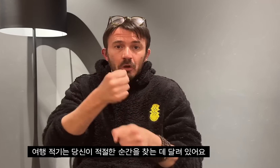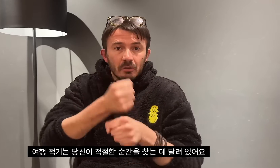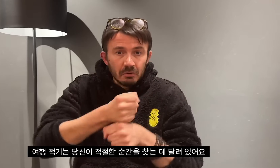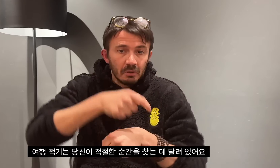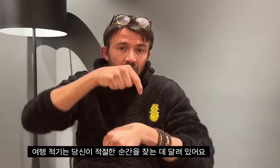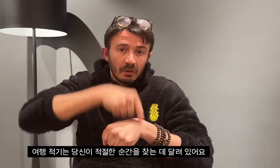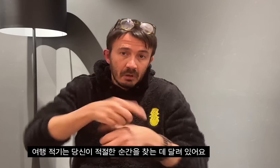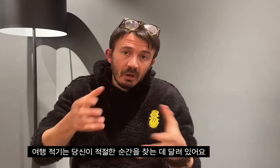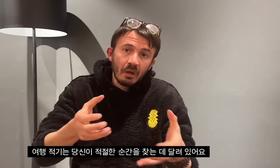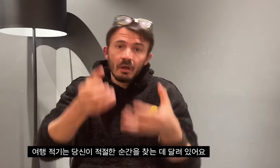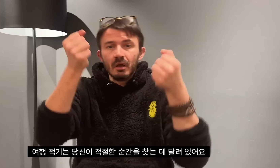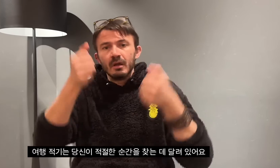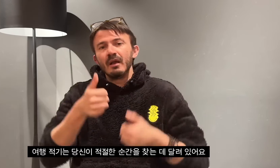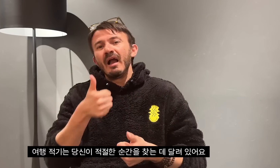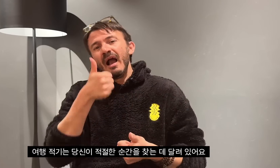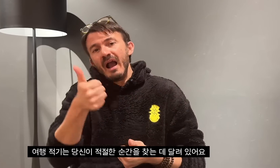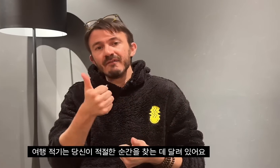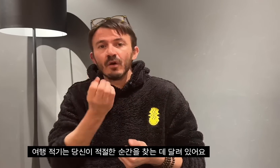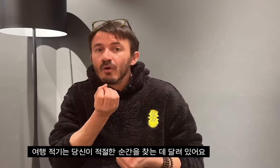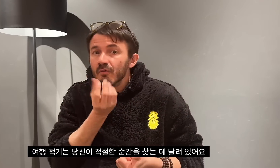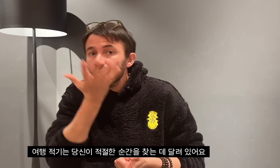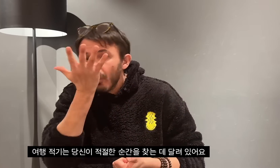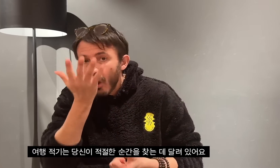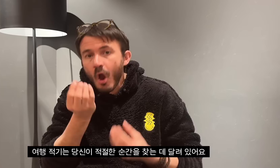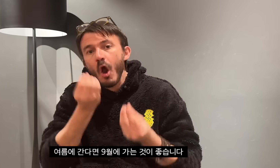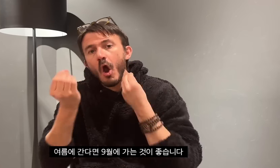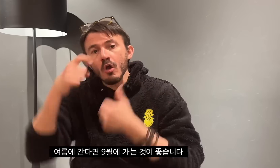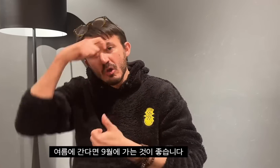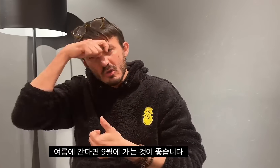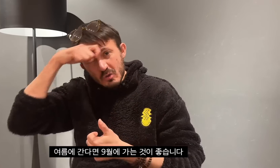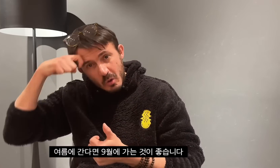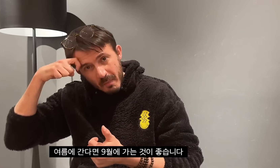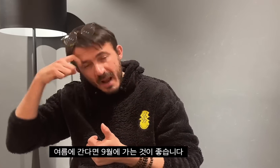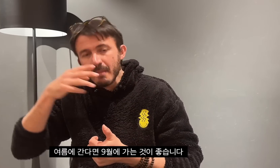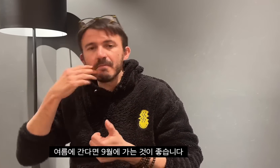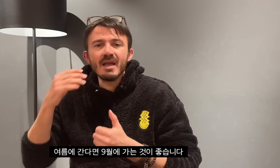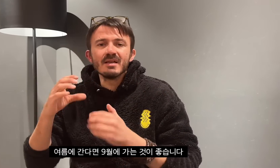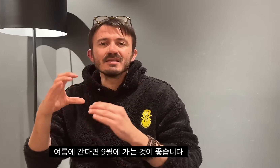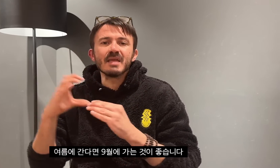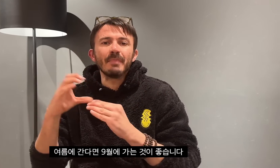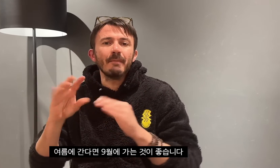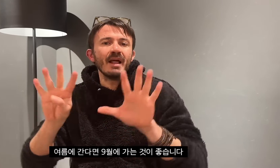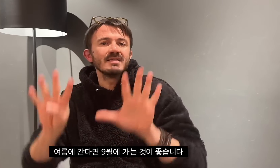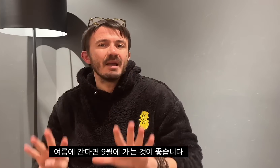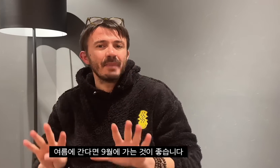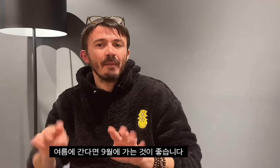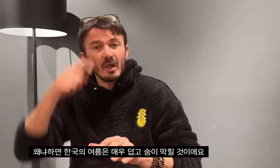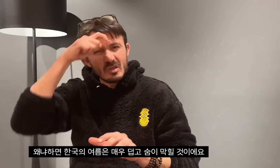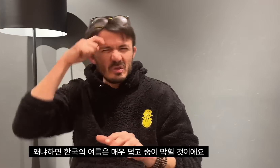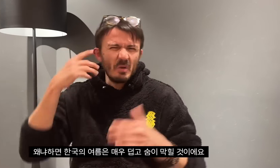The right time to travel depends on you finding the right moment. If you go in summer, I recommend going in September.